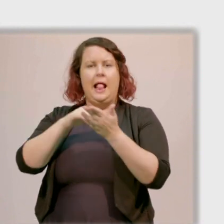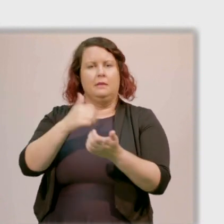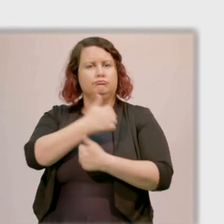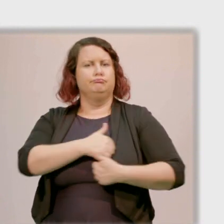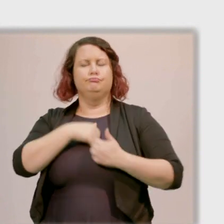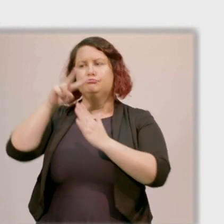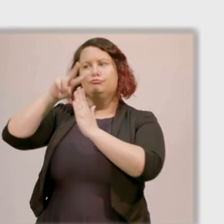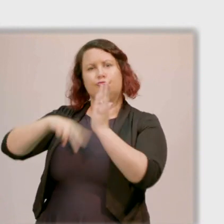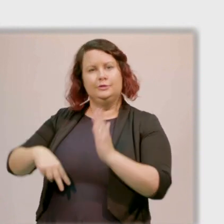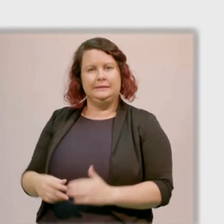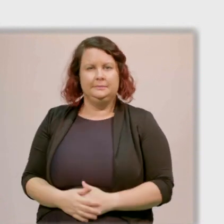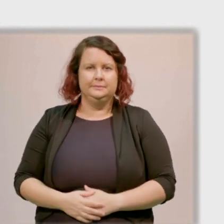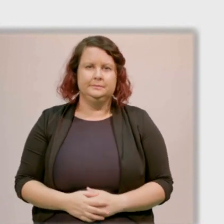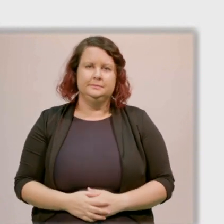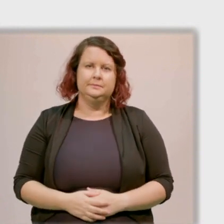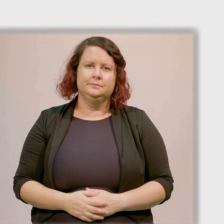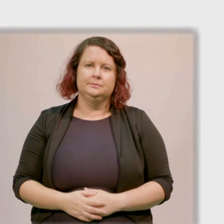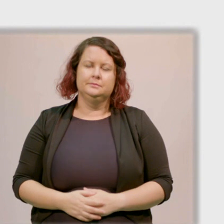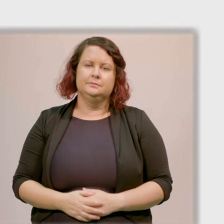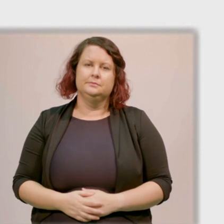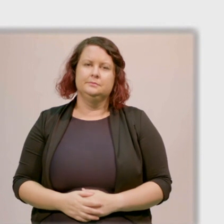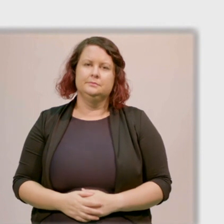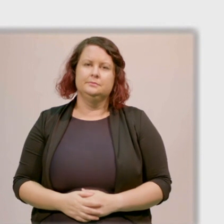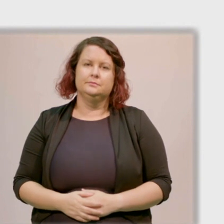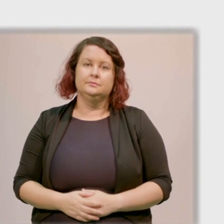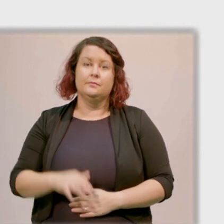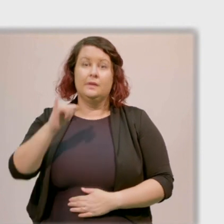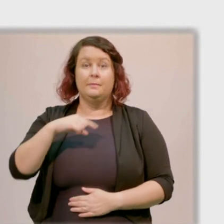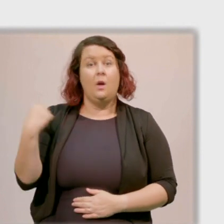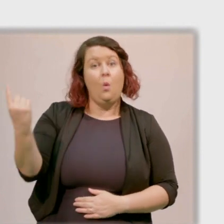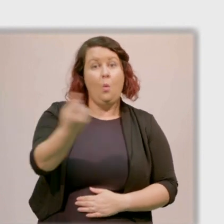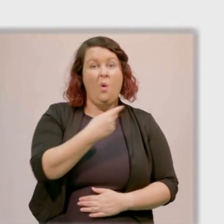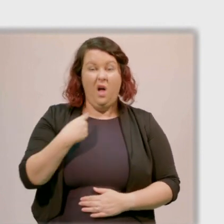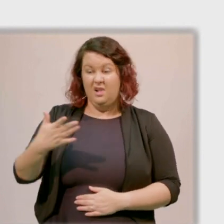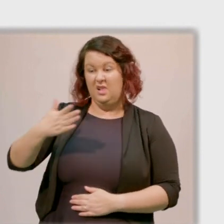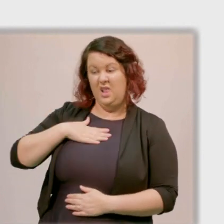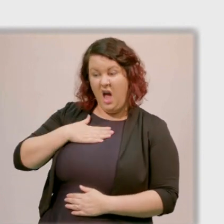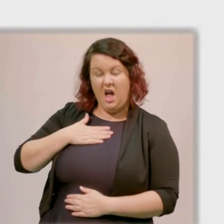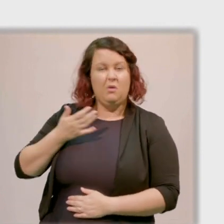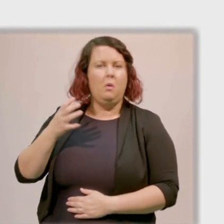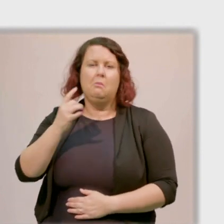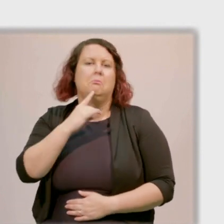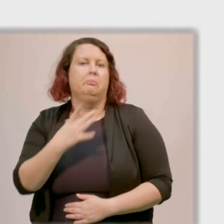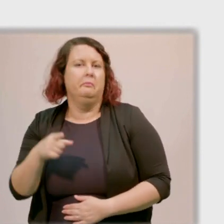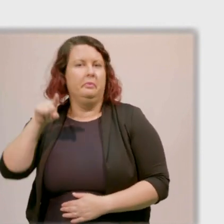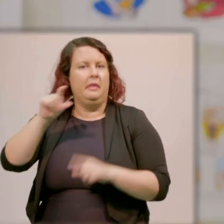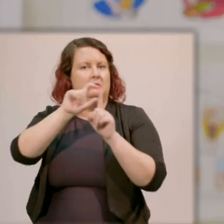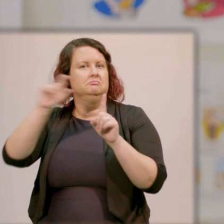How have the images and the words been used to entertain the reader?